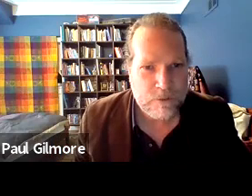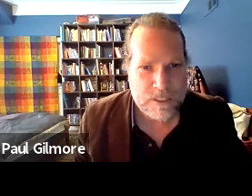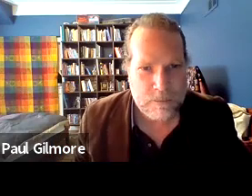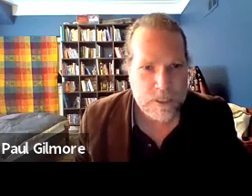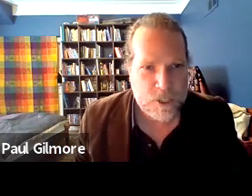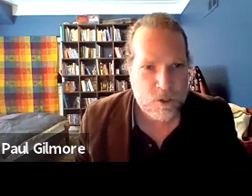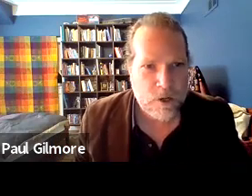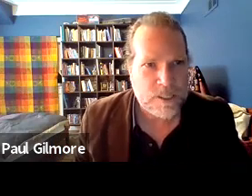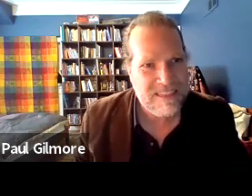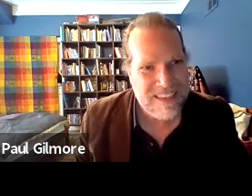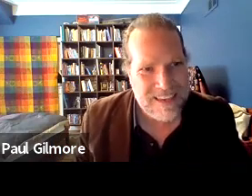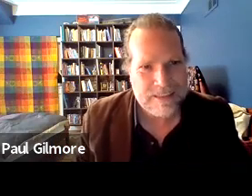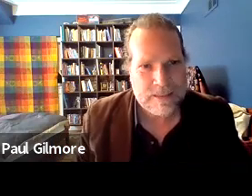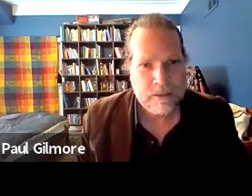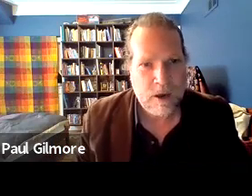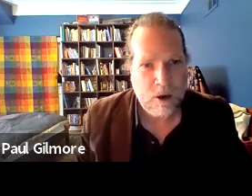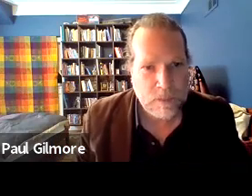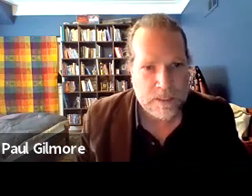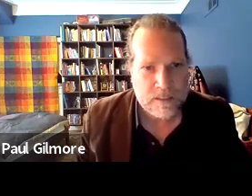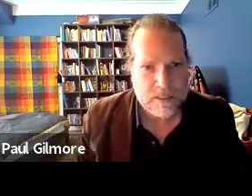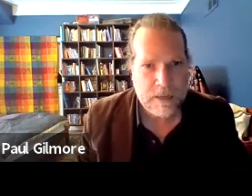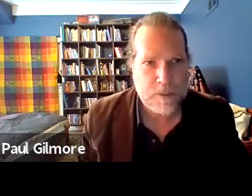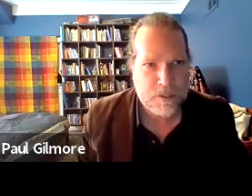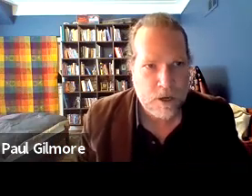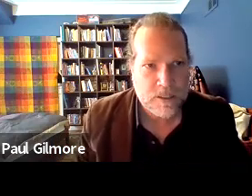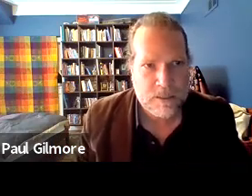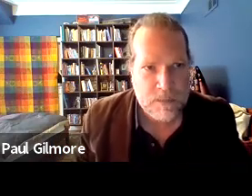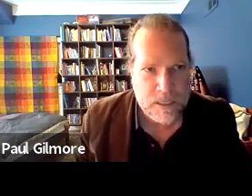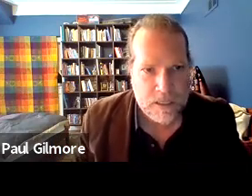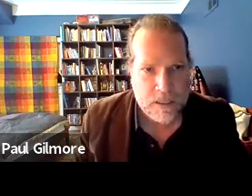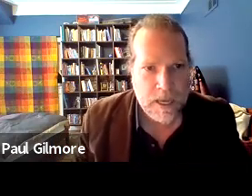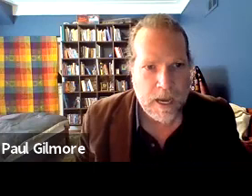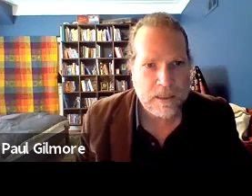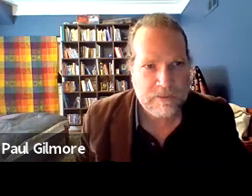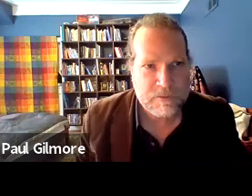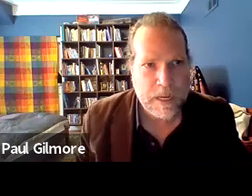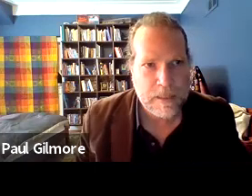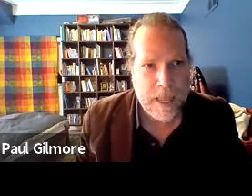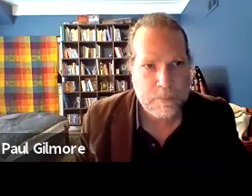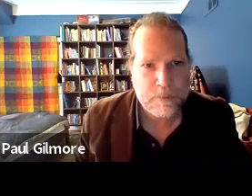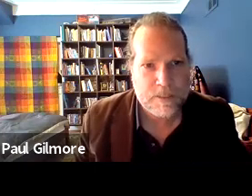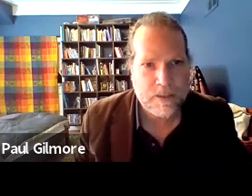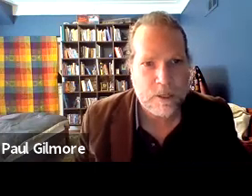of your teeming shore send these the homeless Tempest tossed to me, I lift my lamp beside